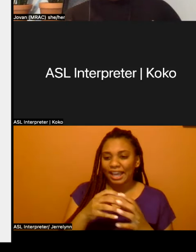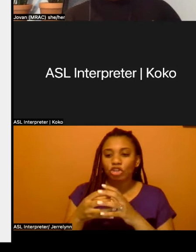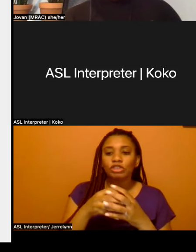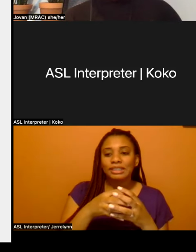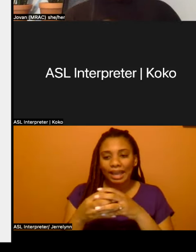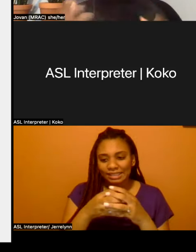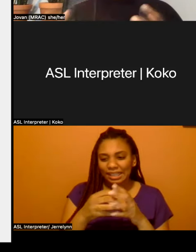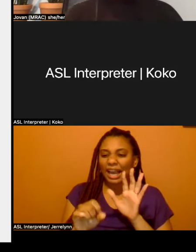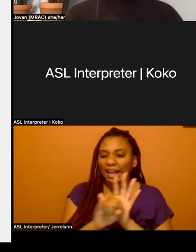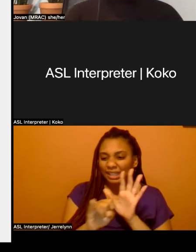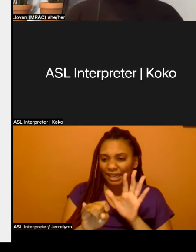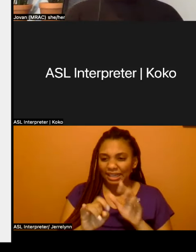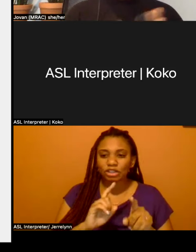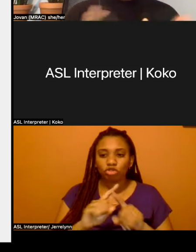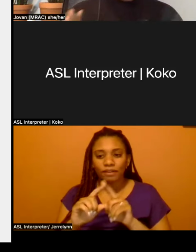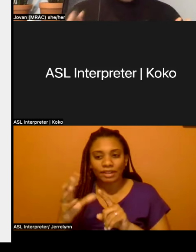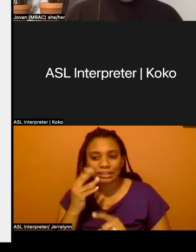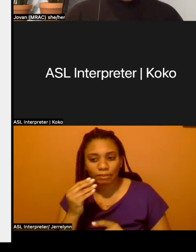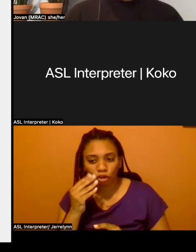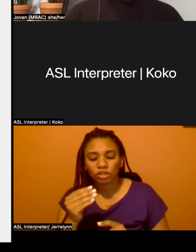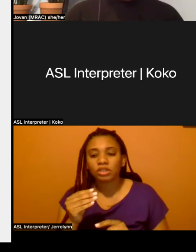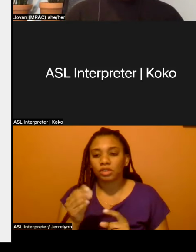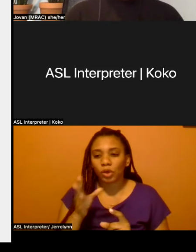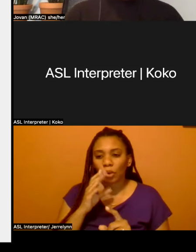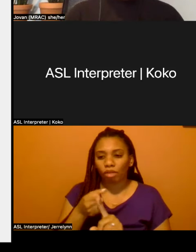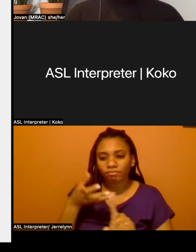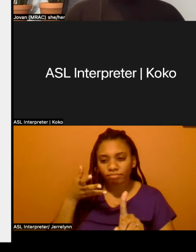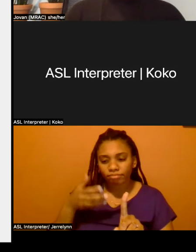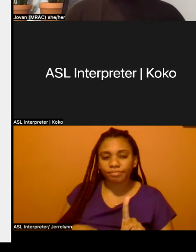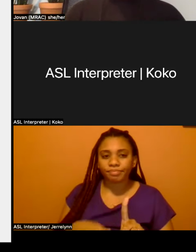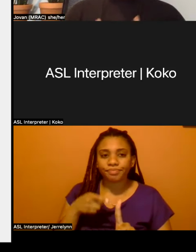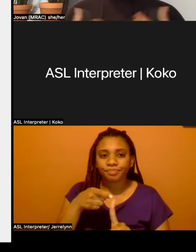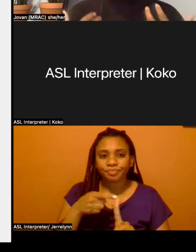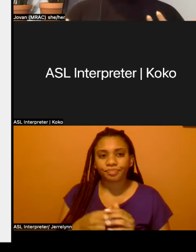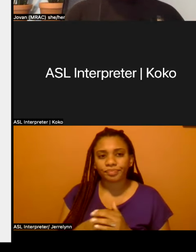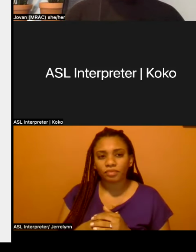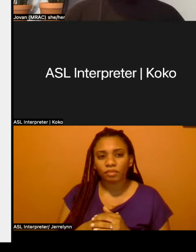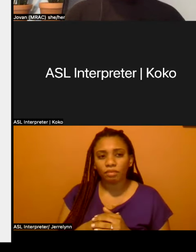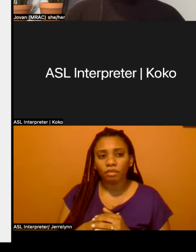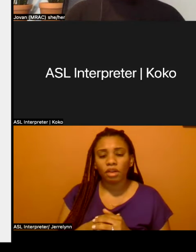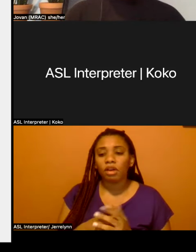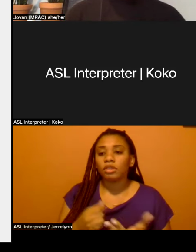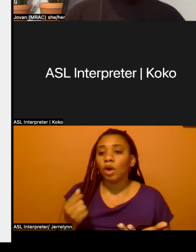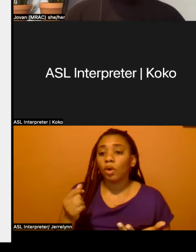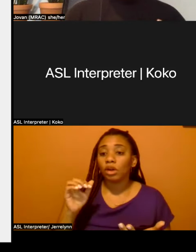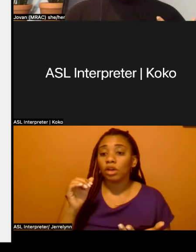that describes them. So lemme just talk about that for a second. So if you are an artist